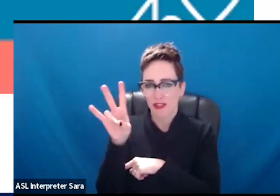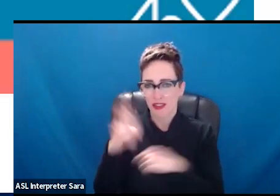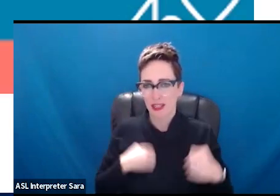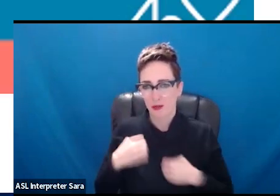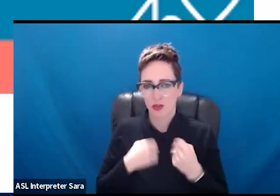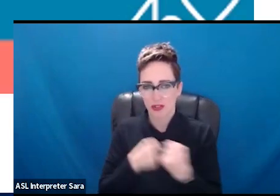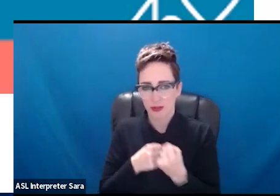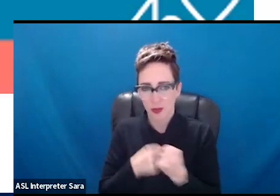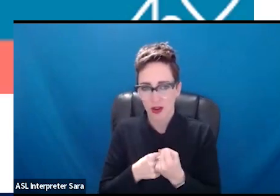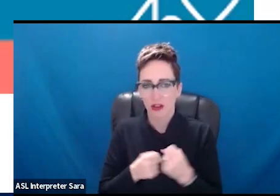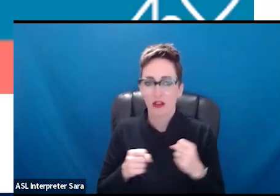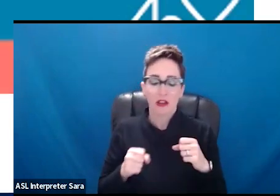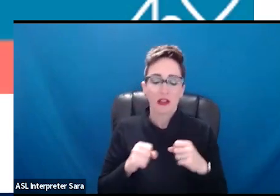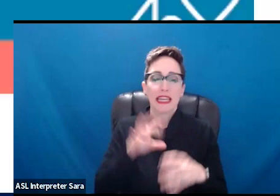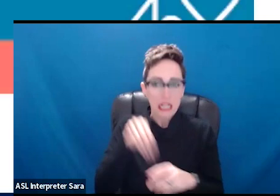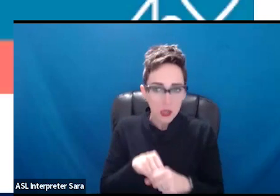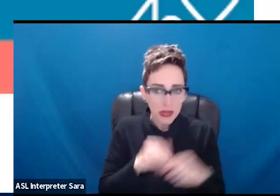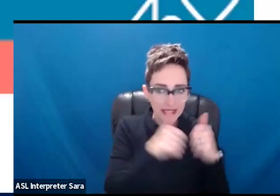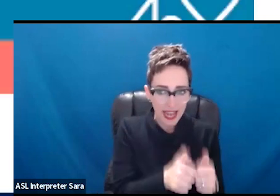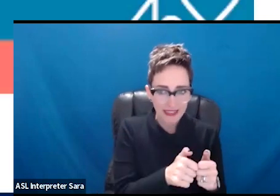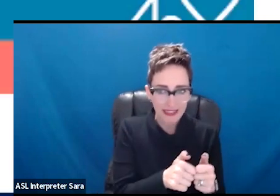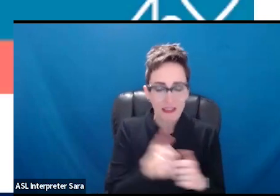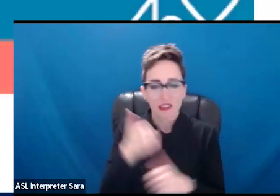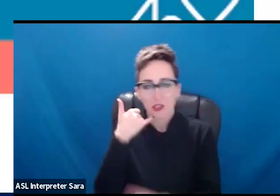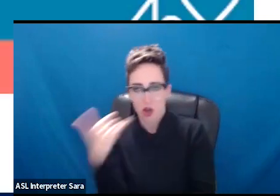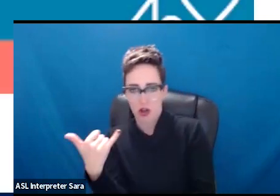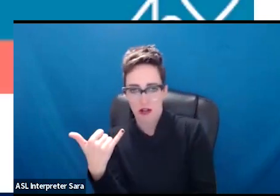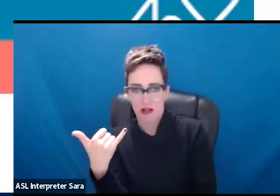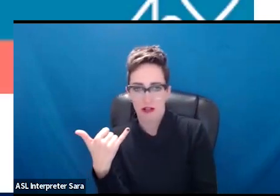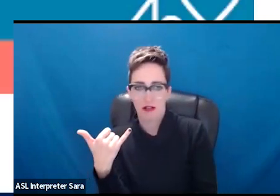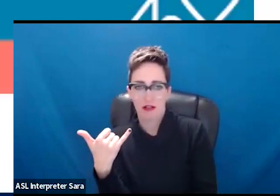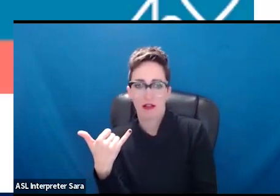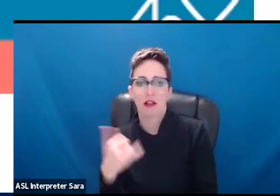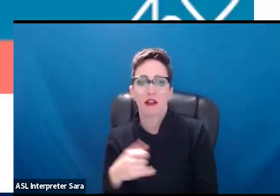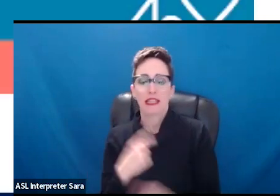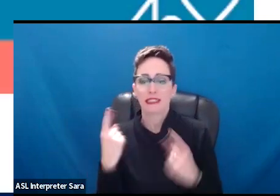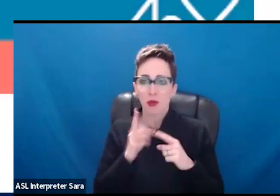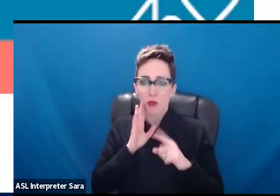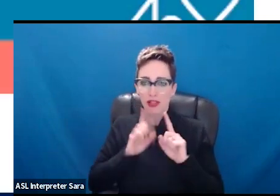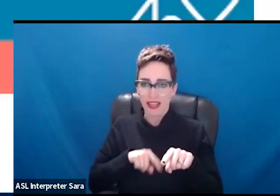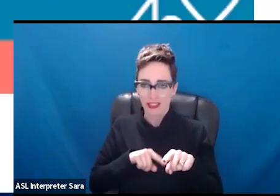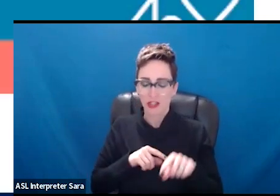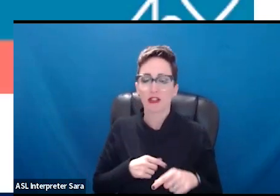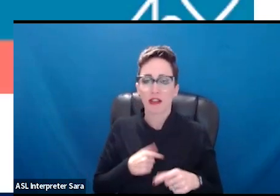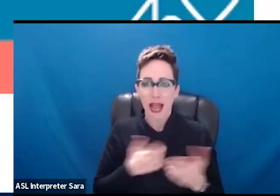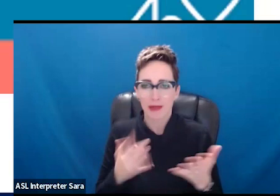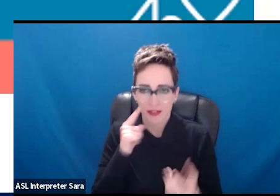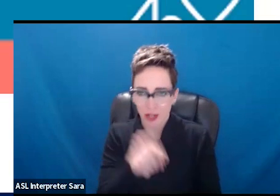Being able to call or text 988, being able to say, "We are here for you." We're not going to be able to do this overnight.